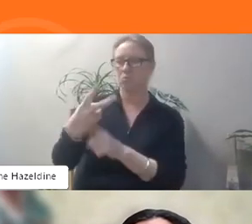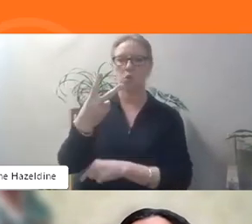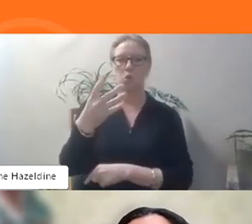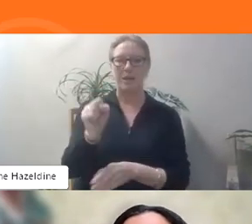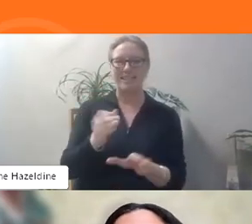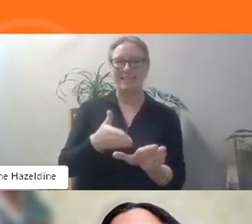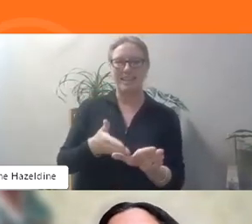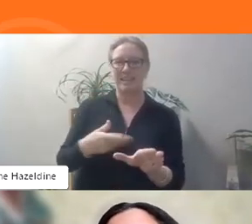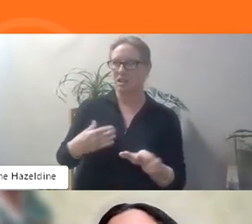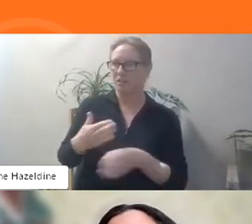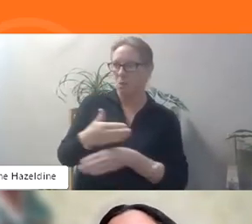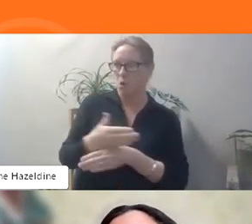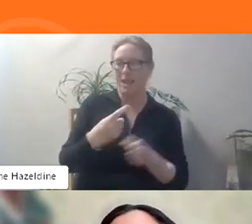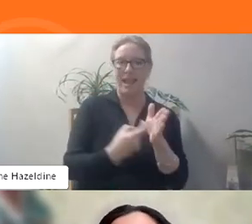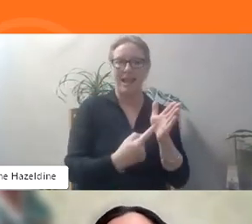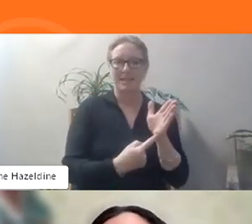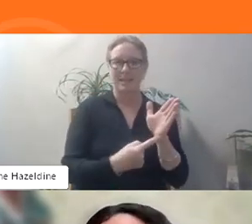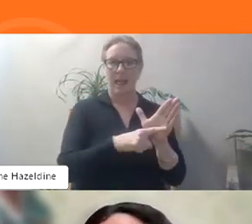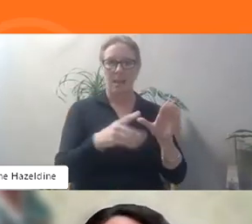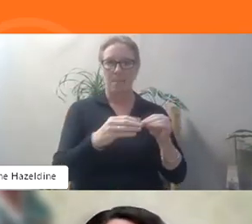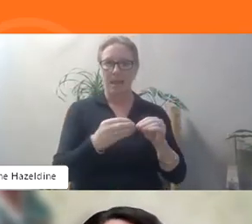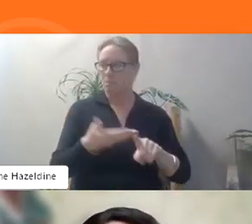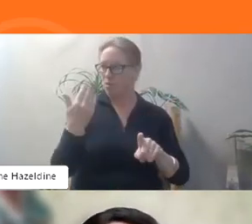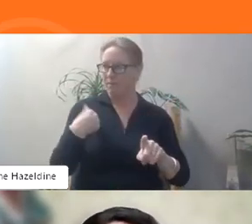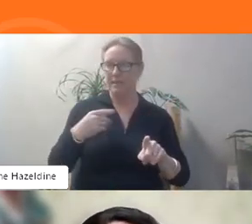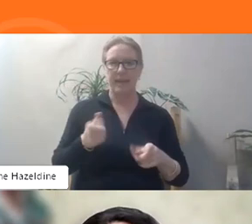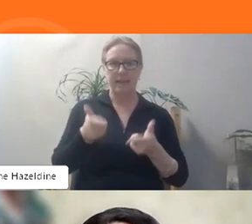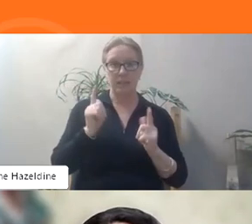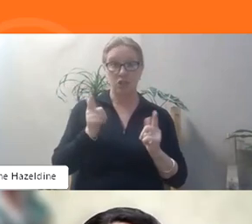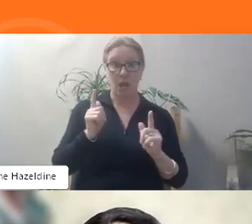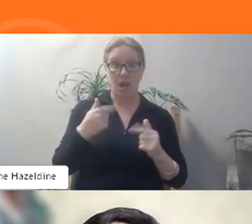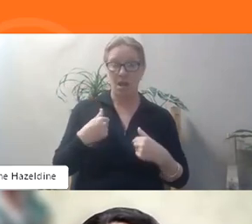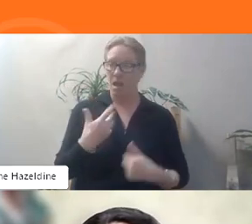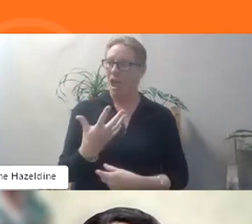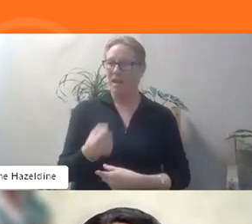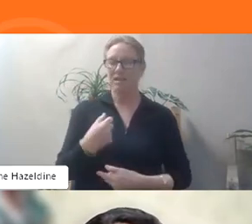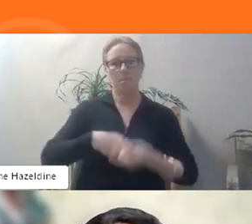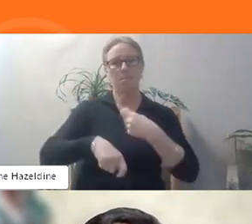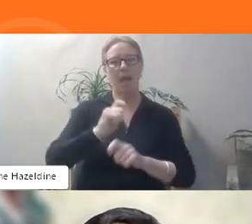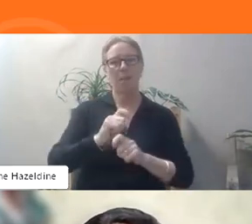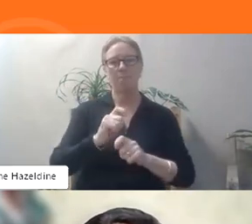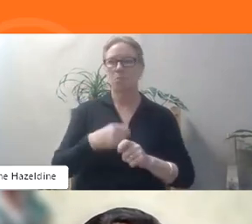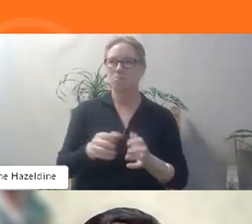as an RTLB and previous as a teacher, it has become a burgeoning system